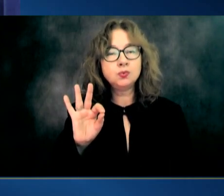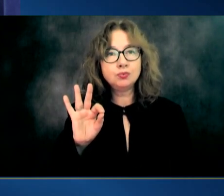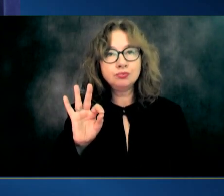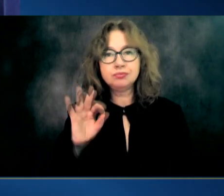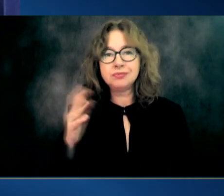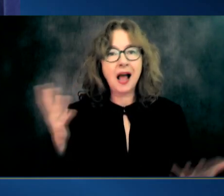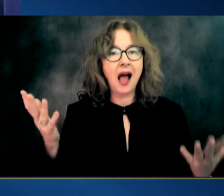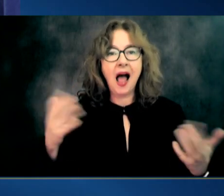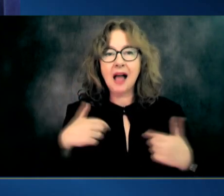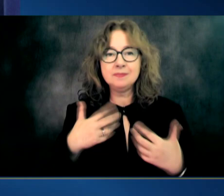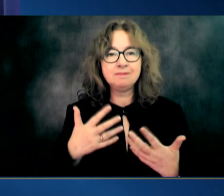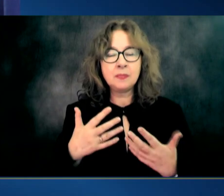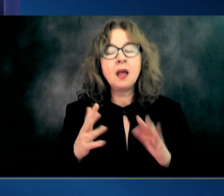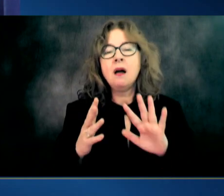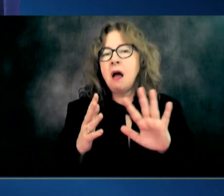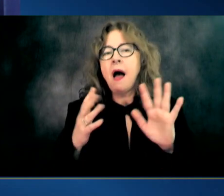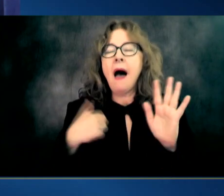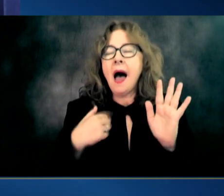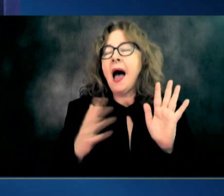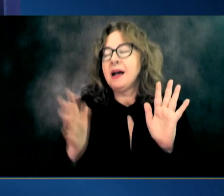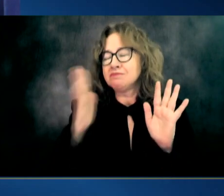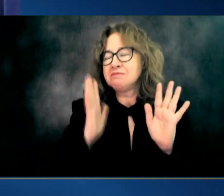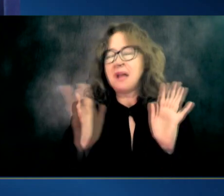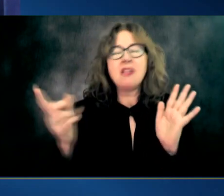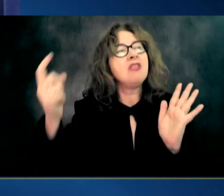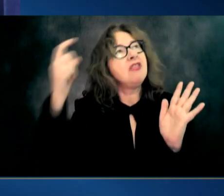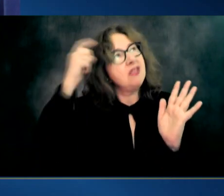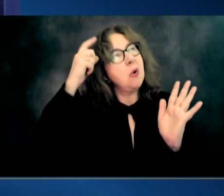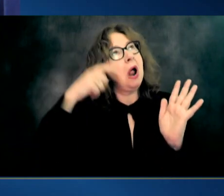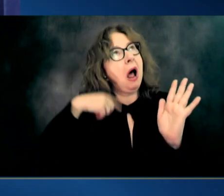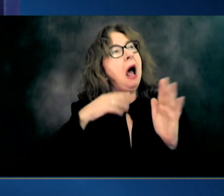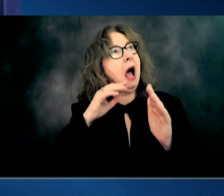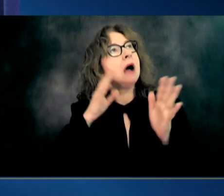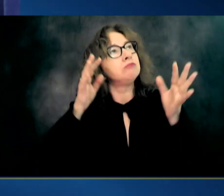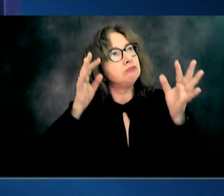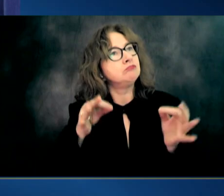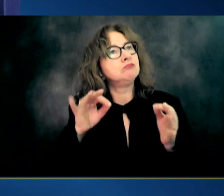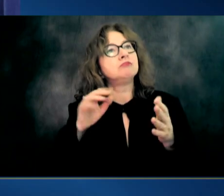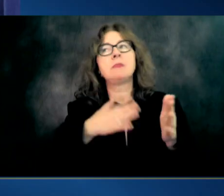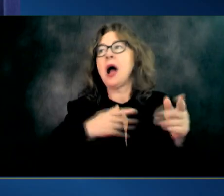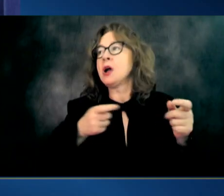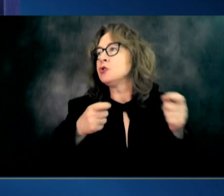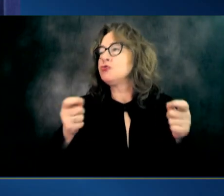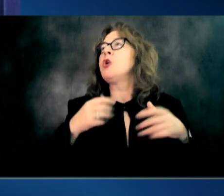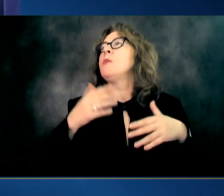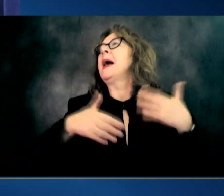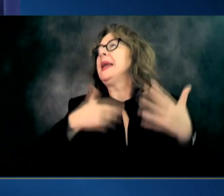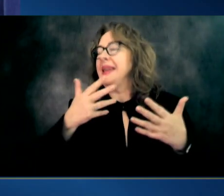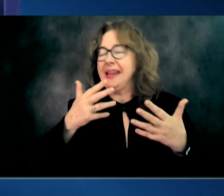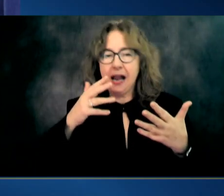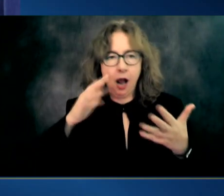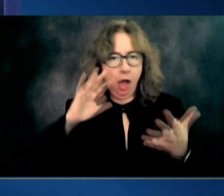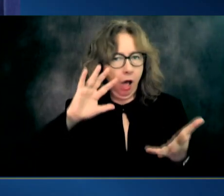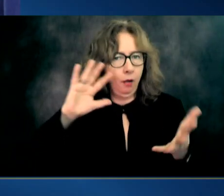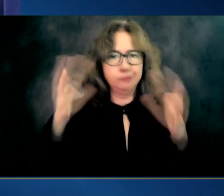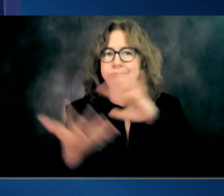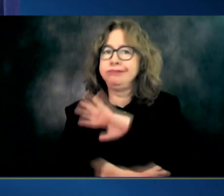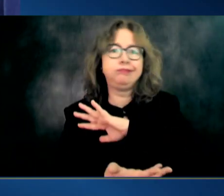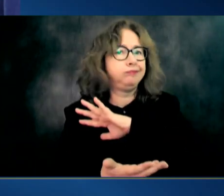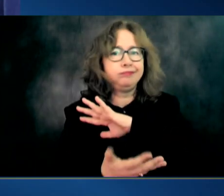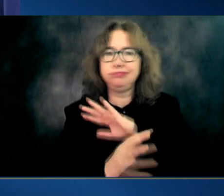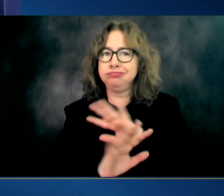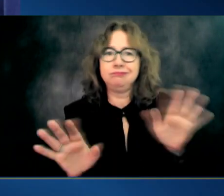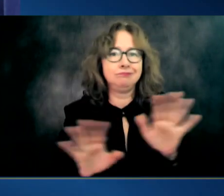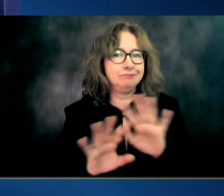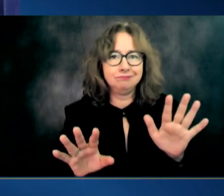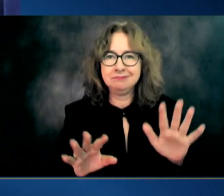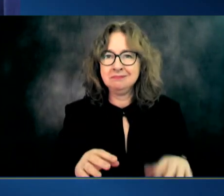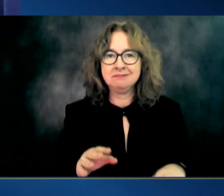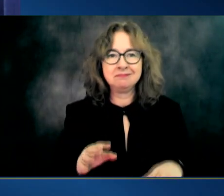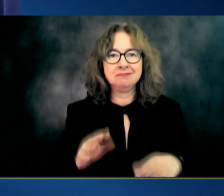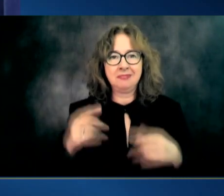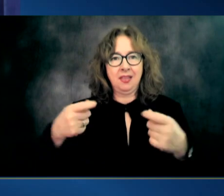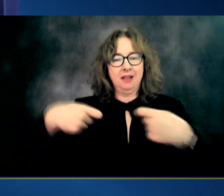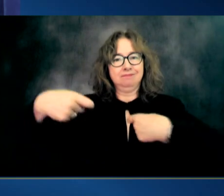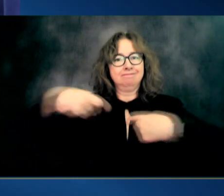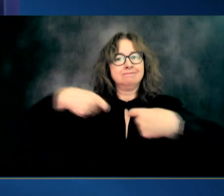thought I had some control. And I realized very quickly that you don't, and it is still up to